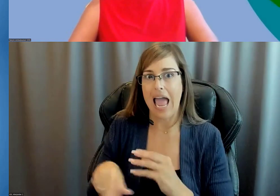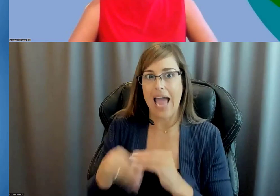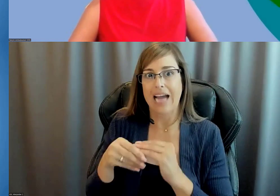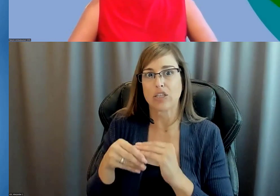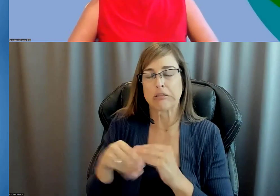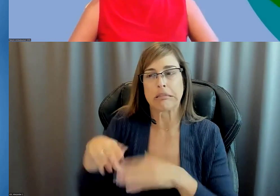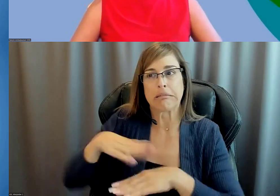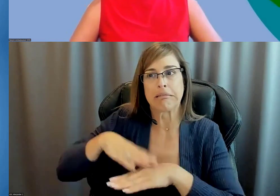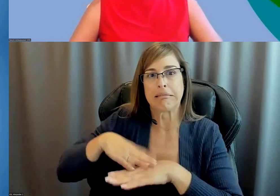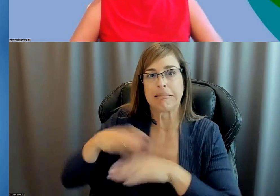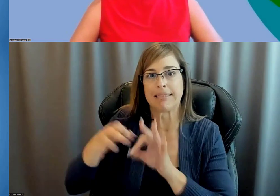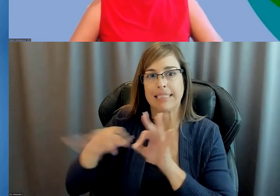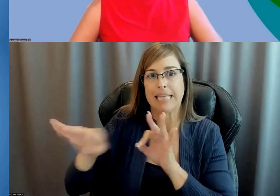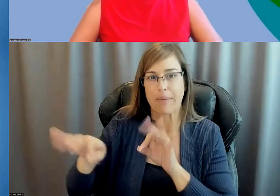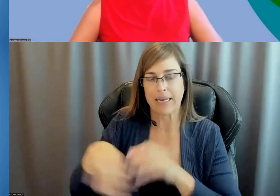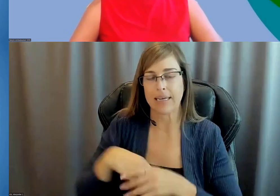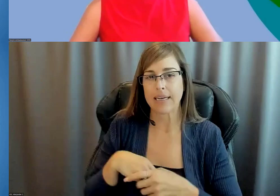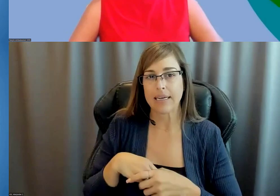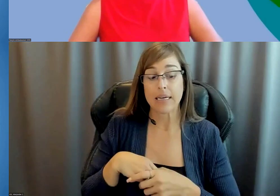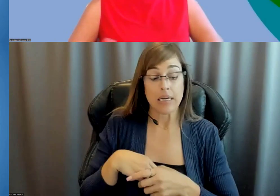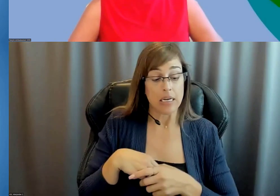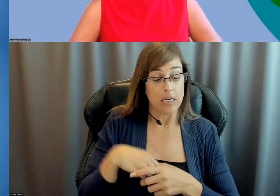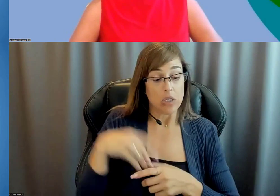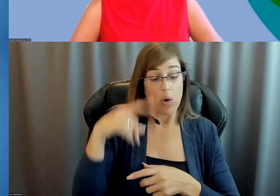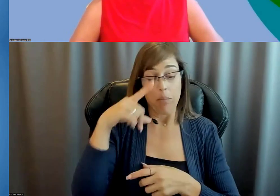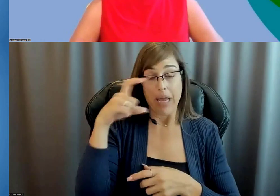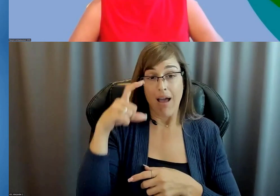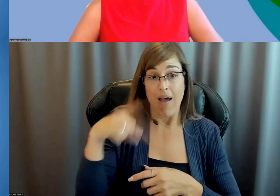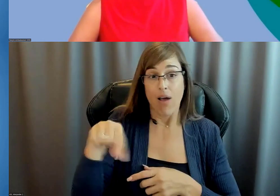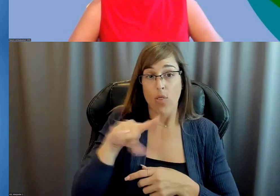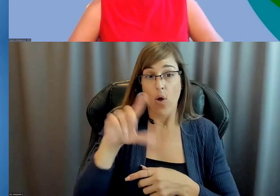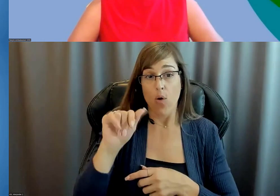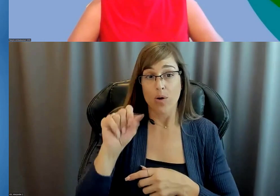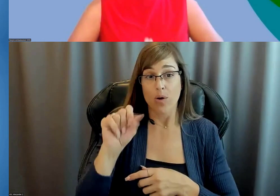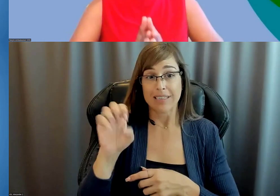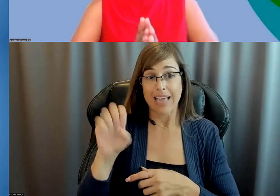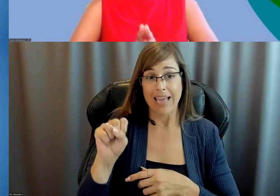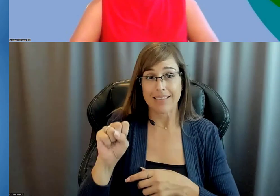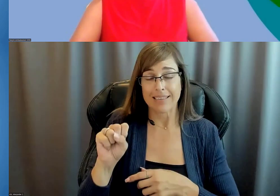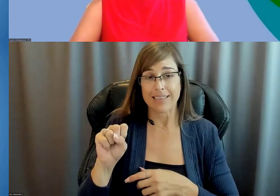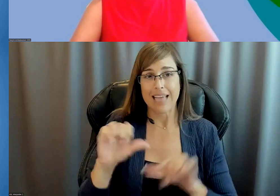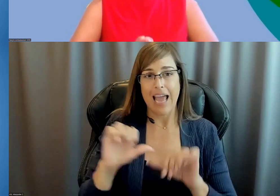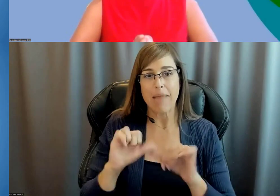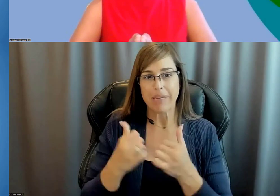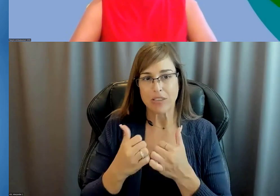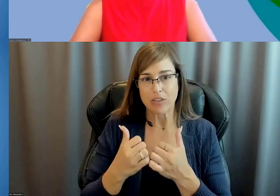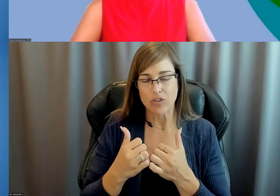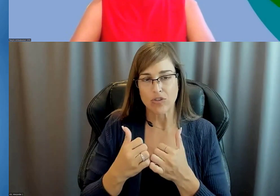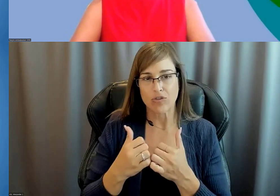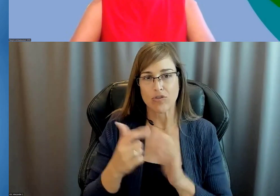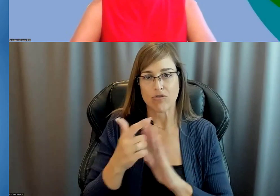and just because in those cases administrative law that determined that,